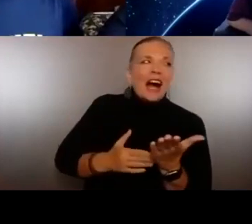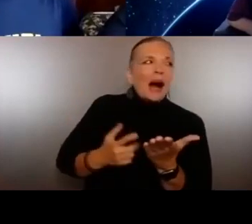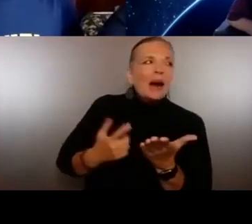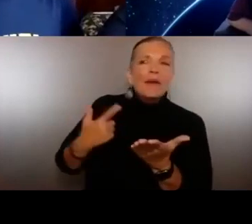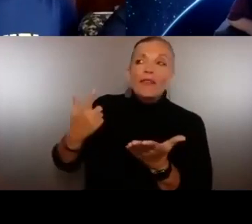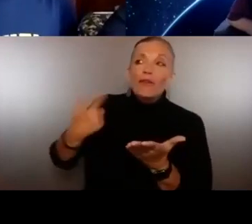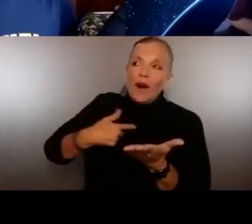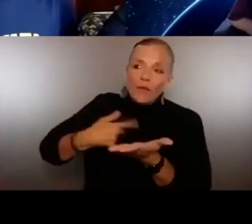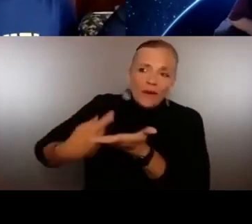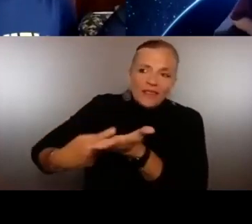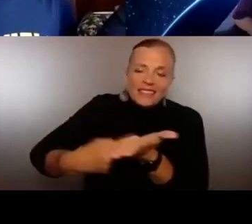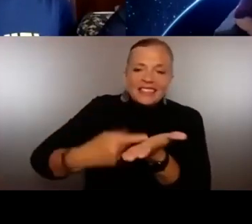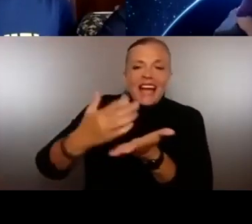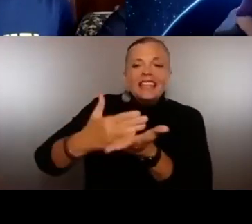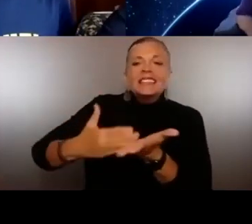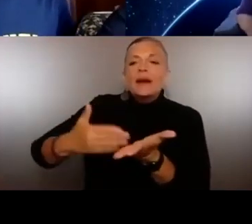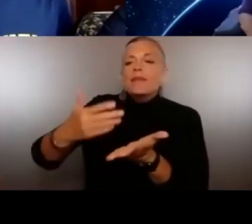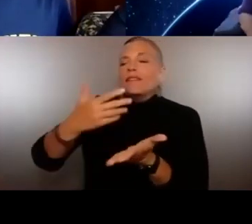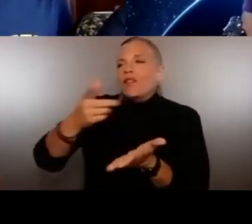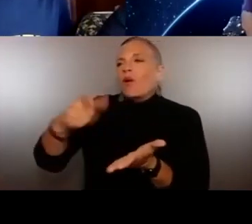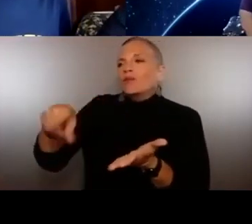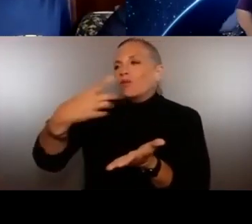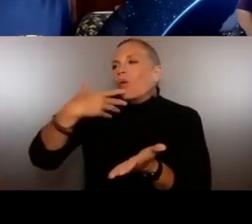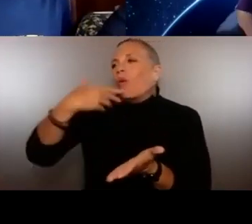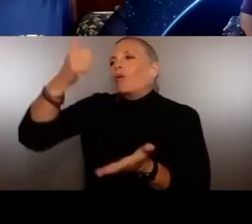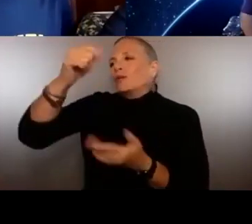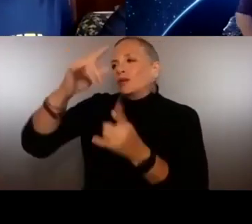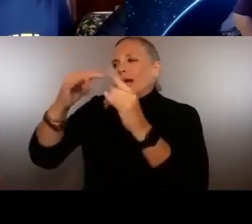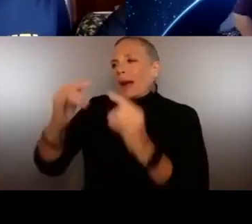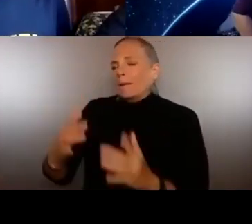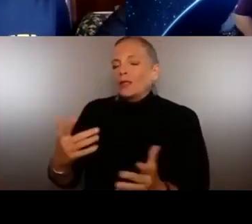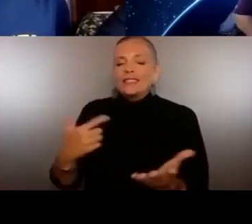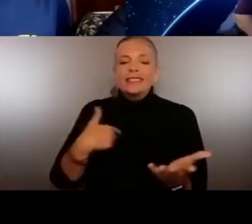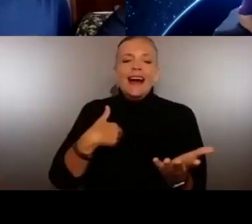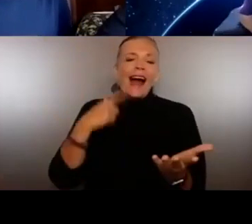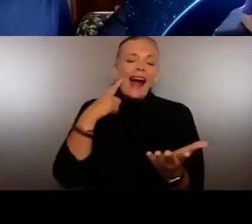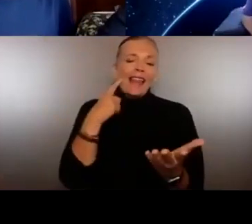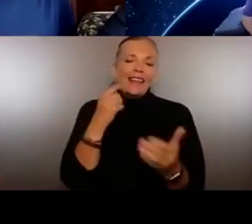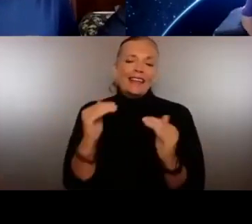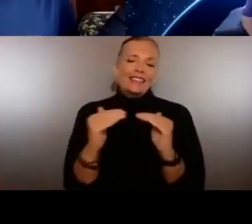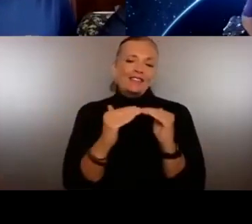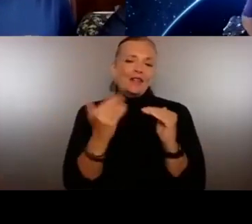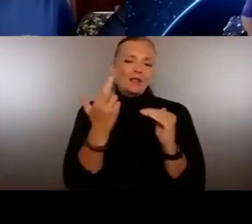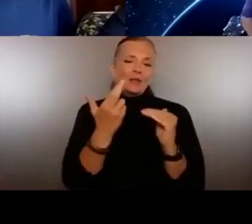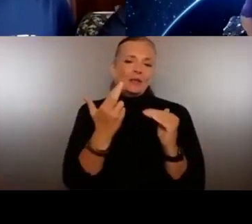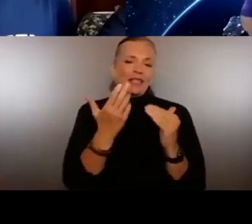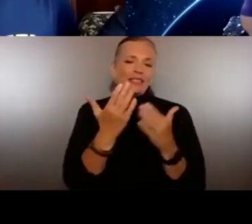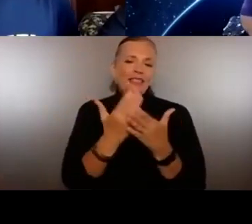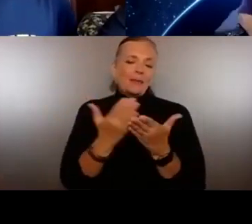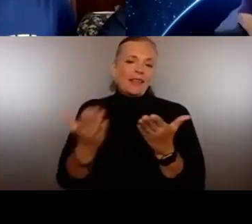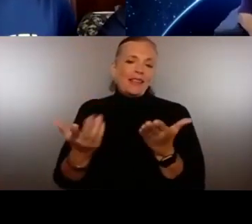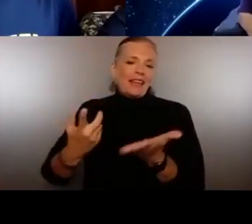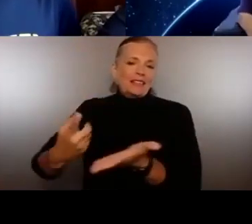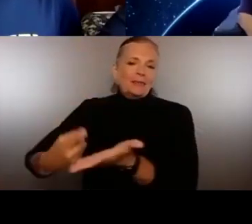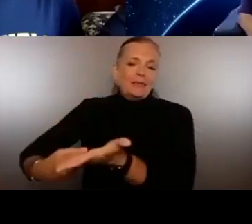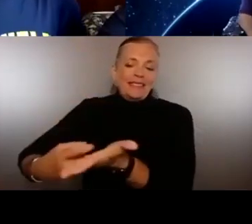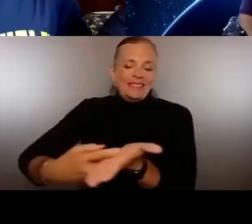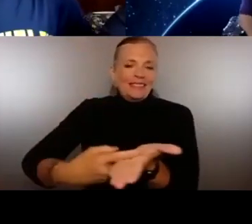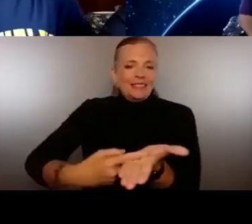I think it's fair to realize that some of the things that were being discussed weren't happening with kids